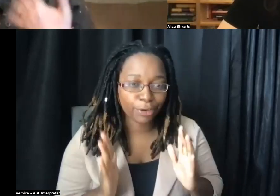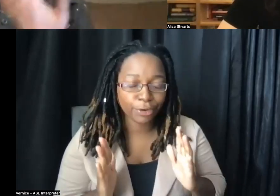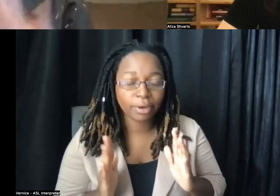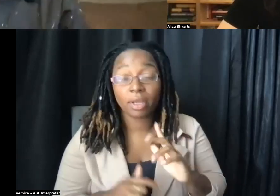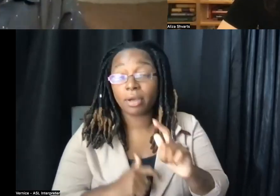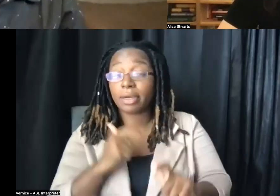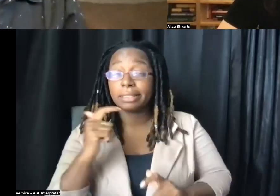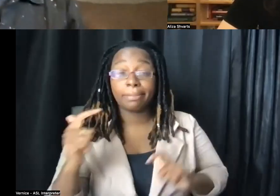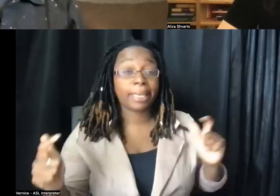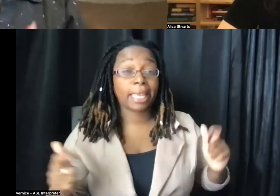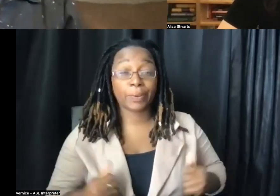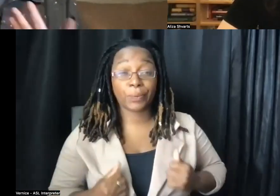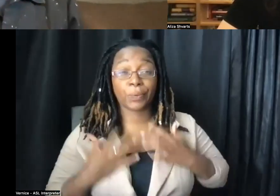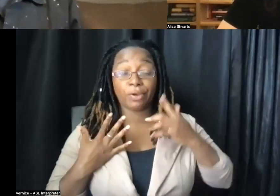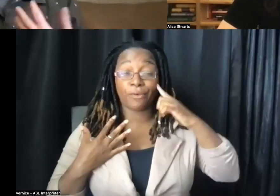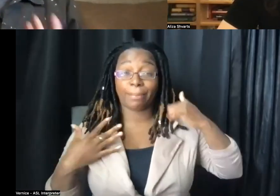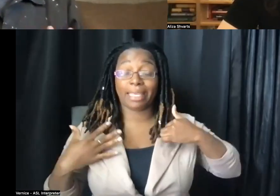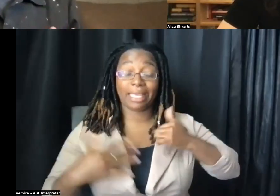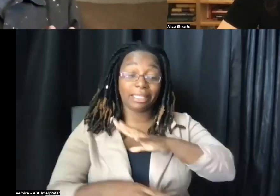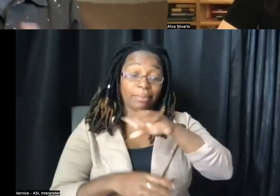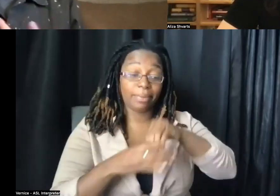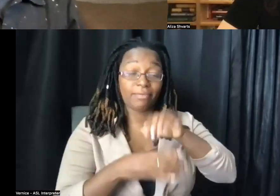You know, that was a huge motivation for me